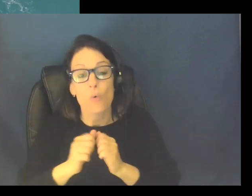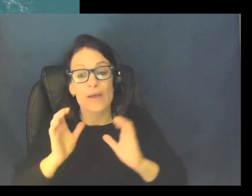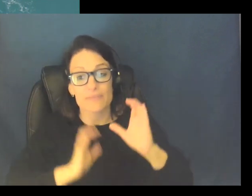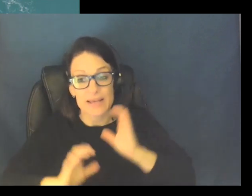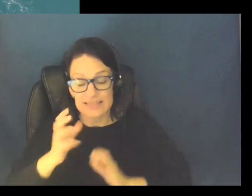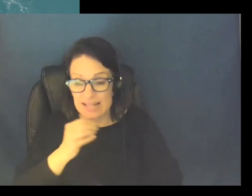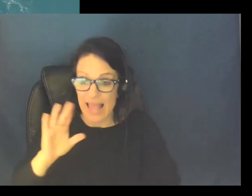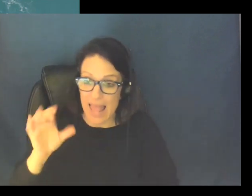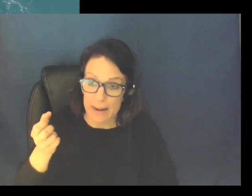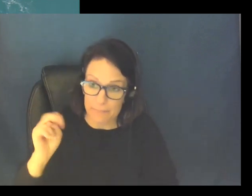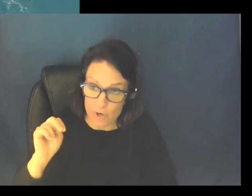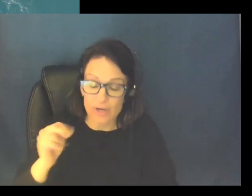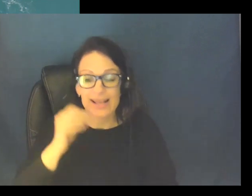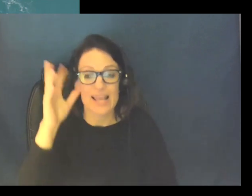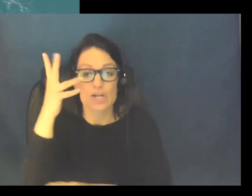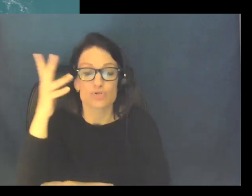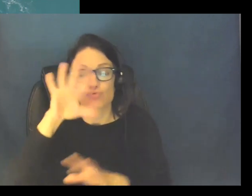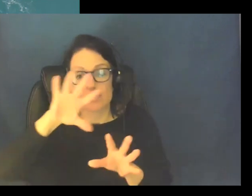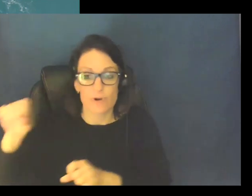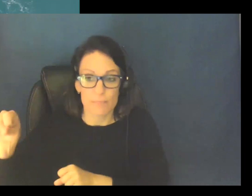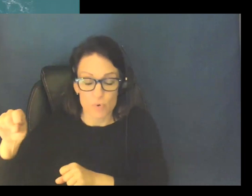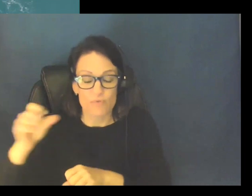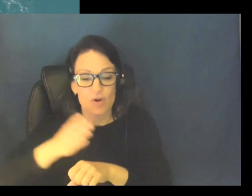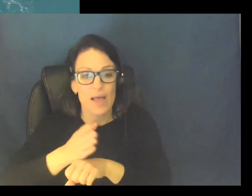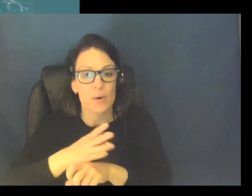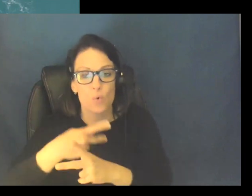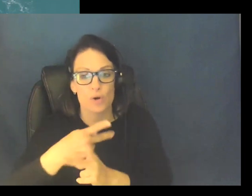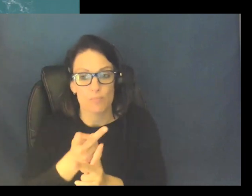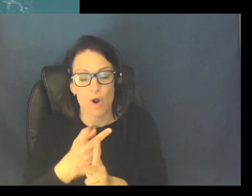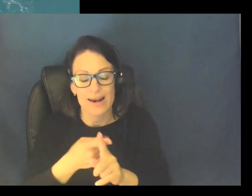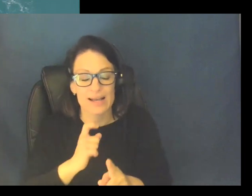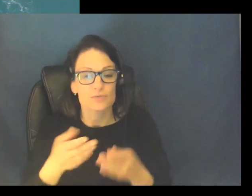Biodiversity is important for numerous reasons. Serving roles such as pollination, decomposition, soil erosion, and each species plays a revitalizing role in maintaining a healthy forest ecosystem. Not just that, but biodiversity has a right to live. Which we know we have lost 3 billion birds since 1970.